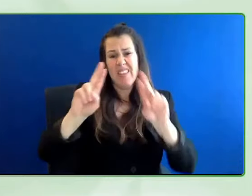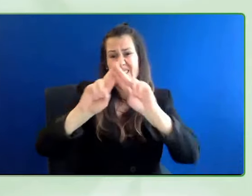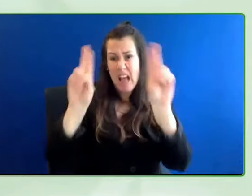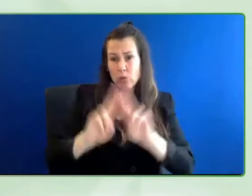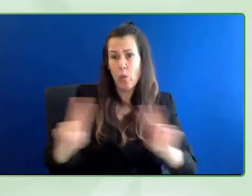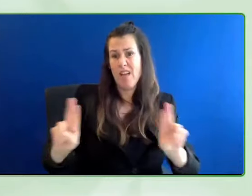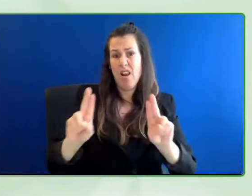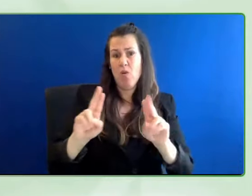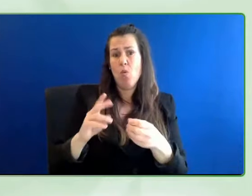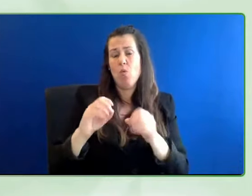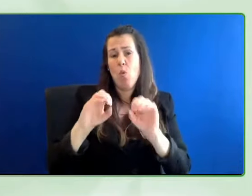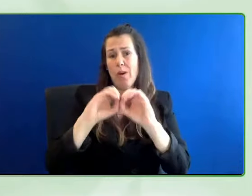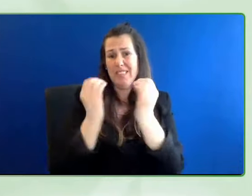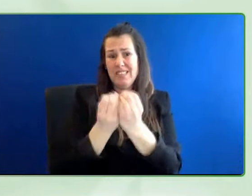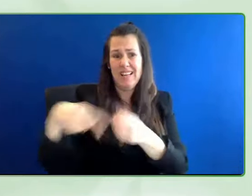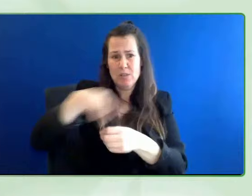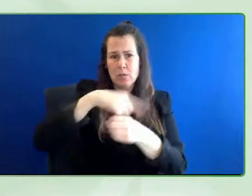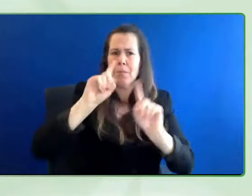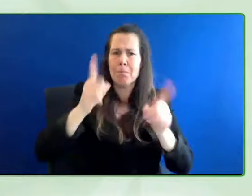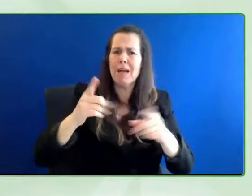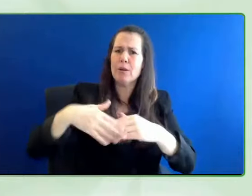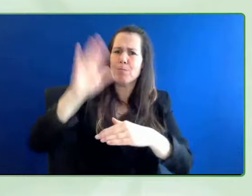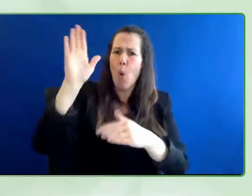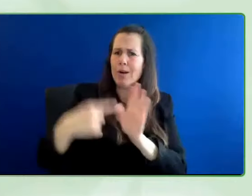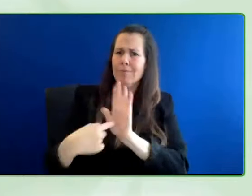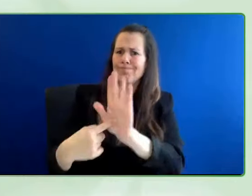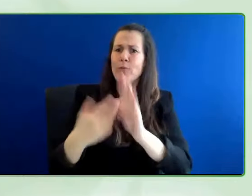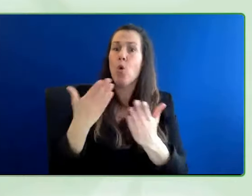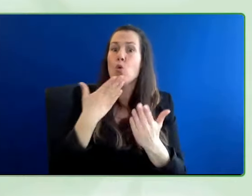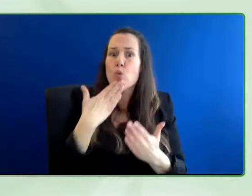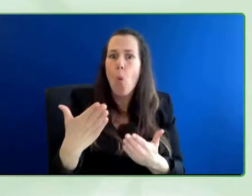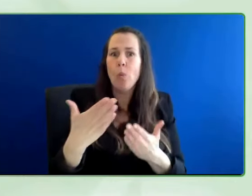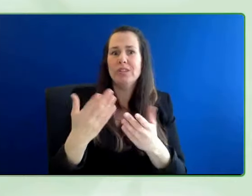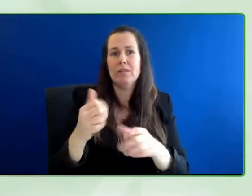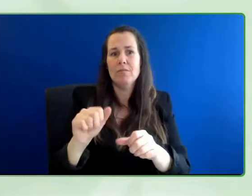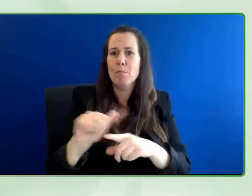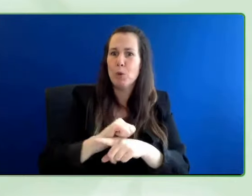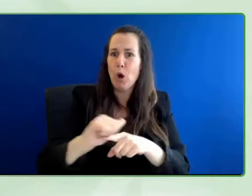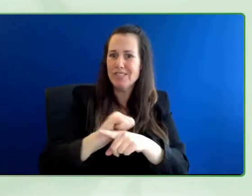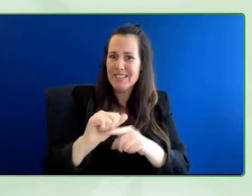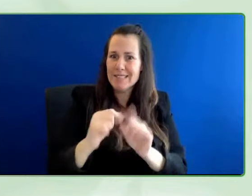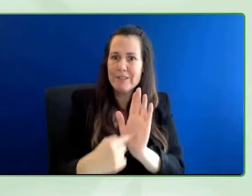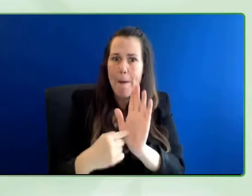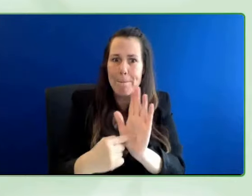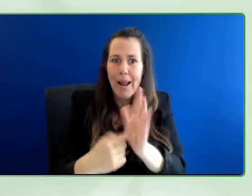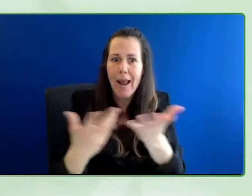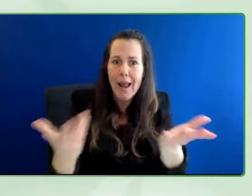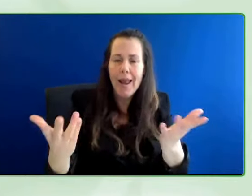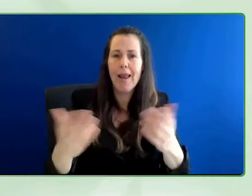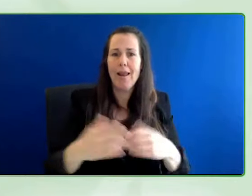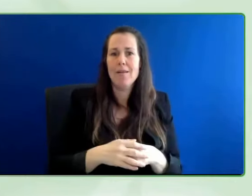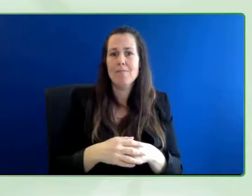to service delivery, assistive technology LUC DE WITTE: You've given us a big agenda